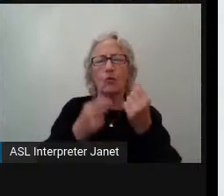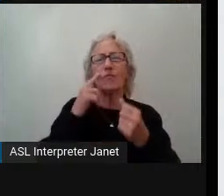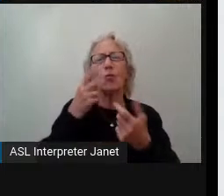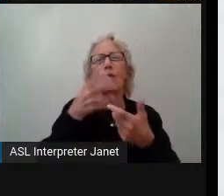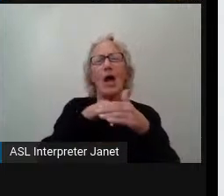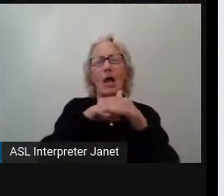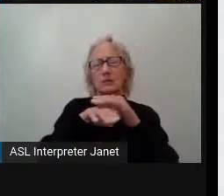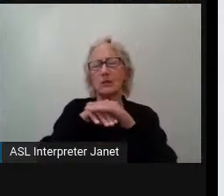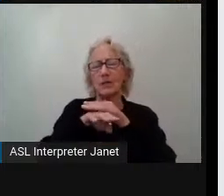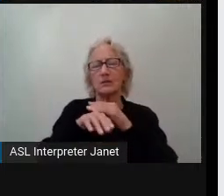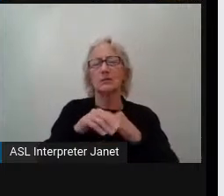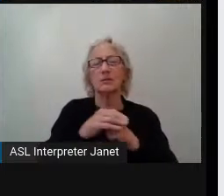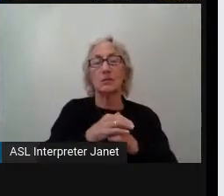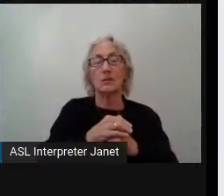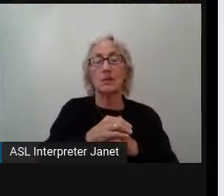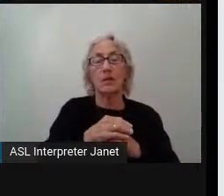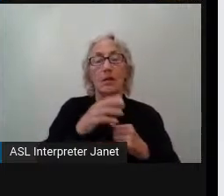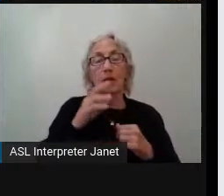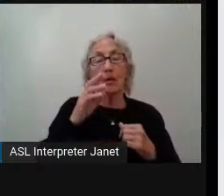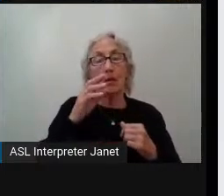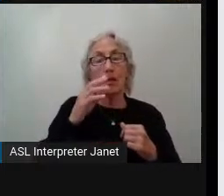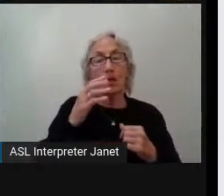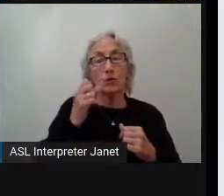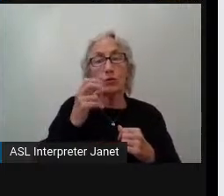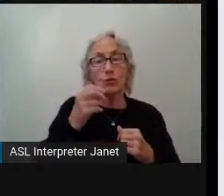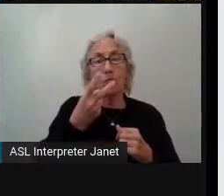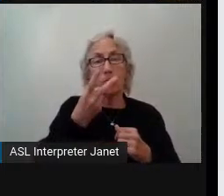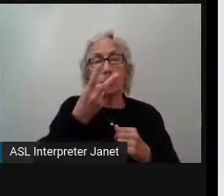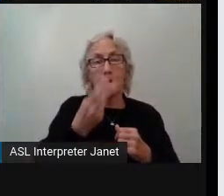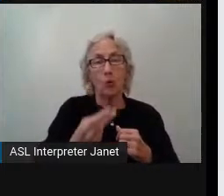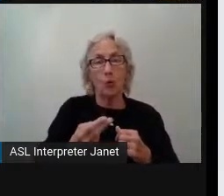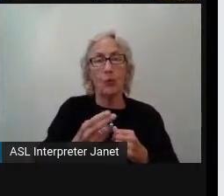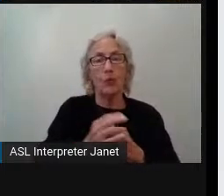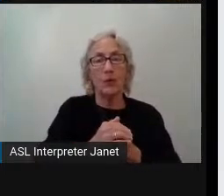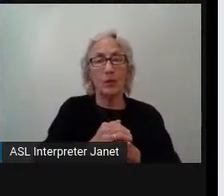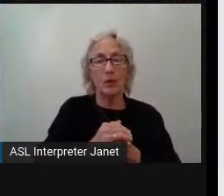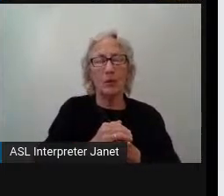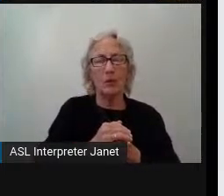for the front and one thing for the backend so on both of them it was accessibility.